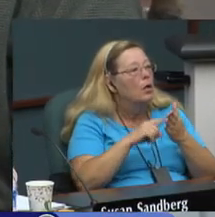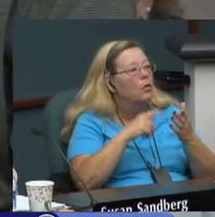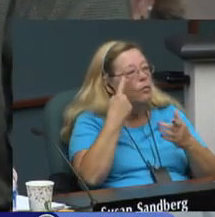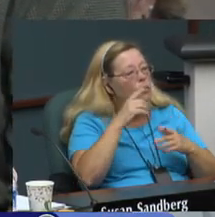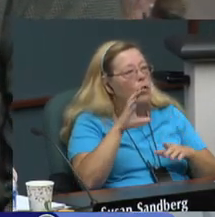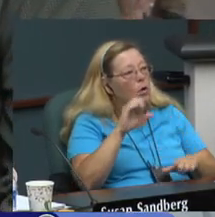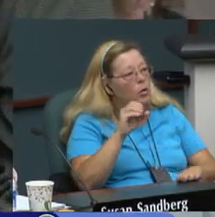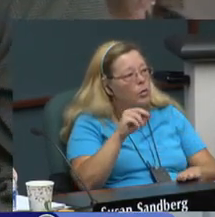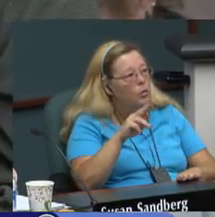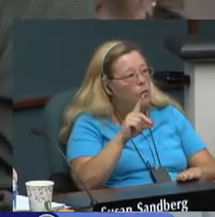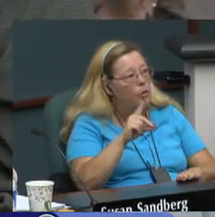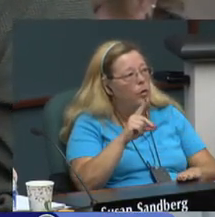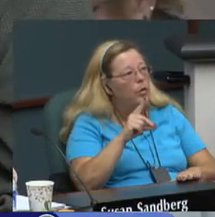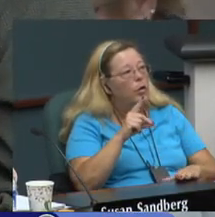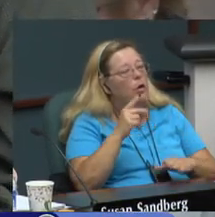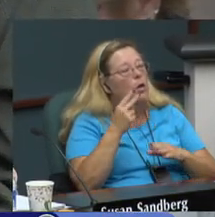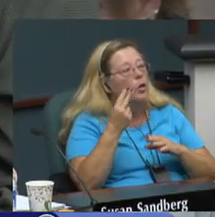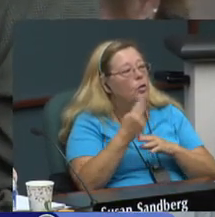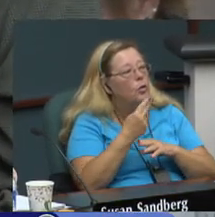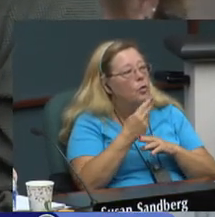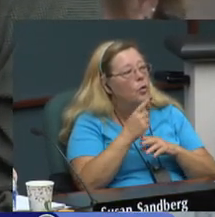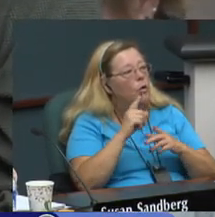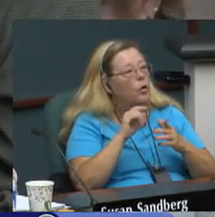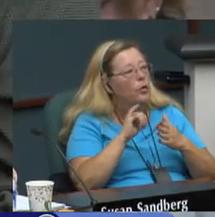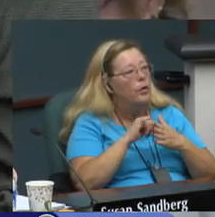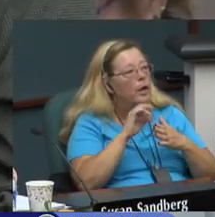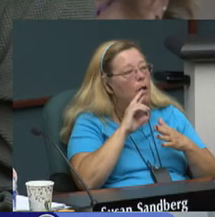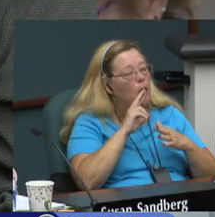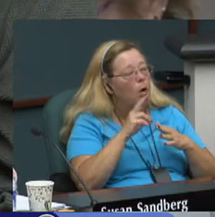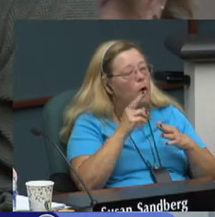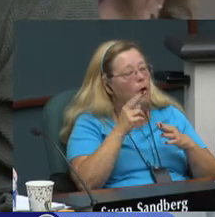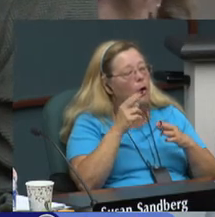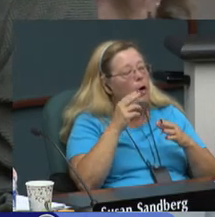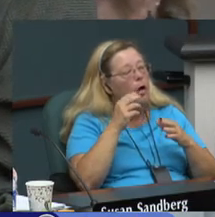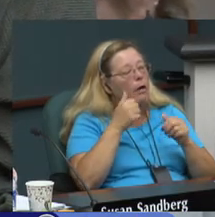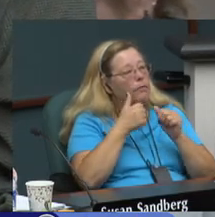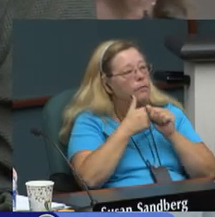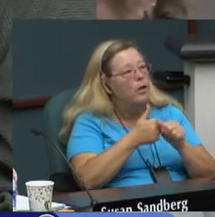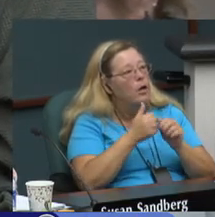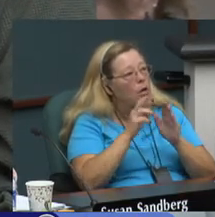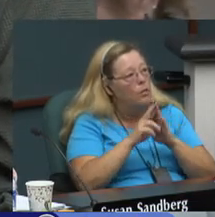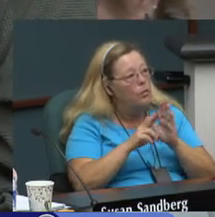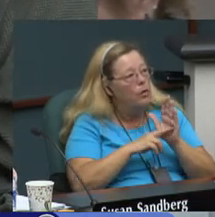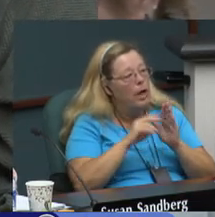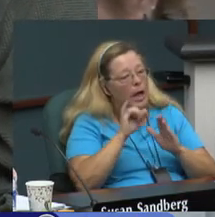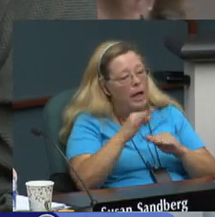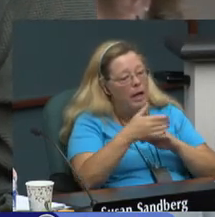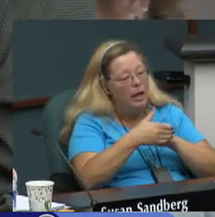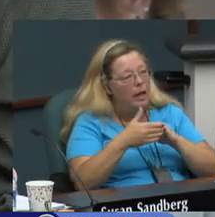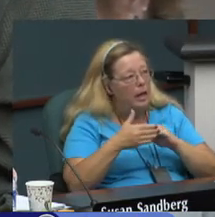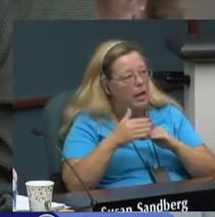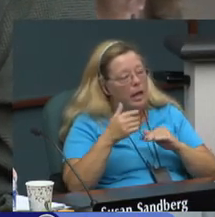applications that are within compliance if a neighbor has an objection feels